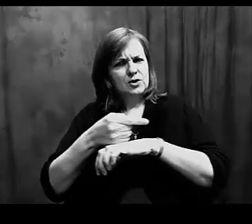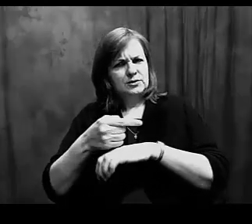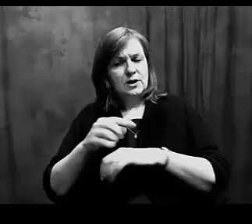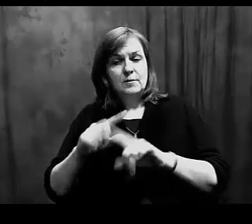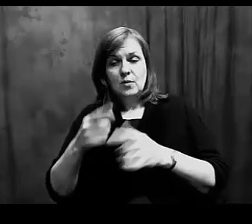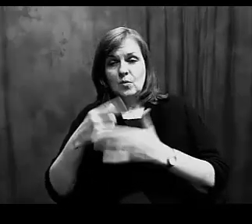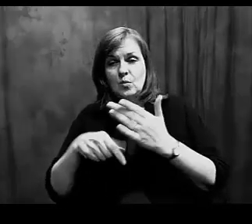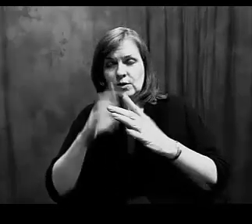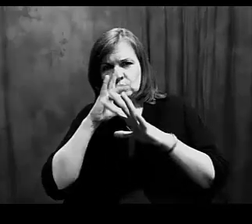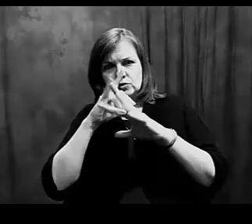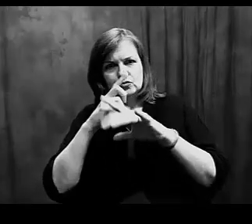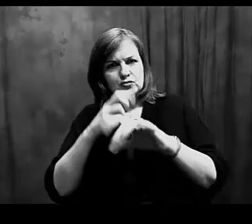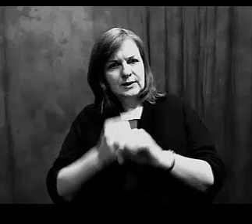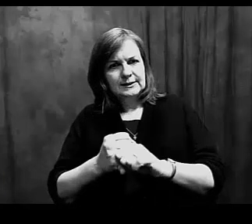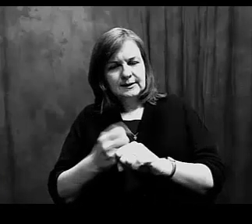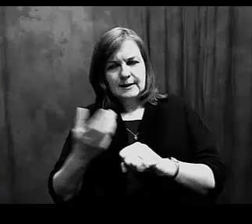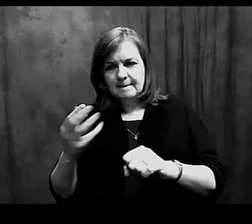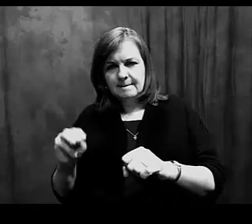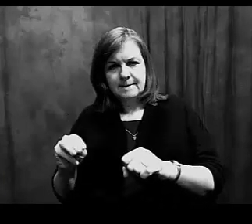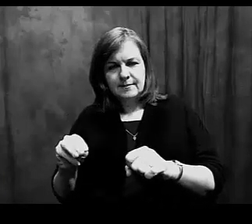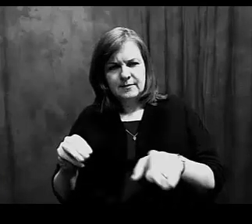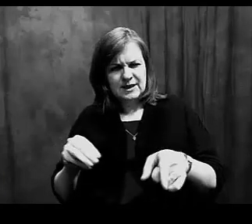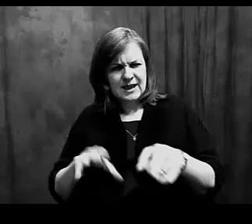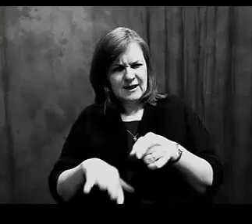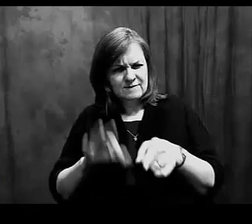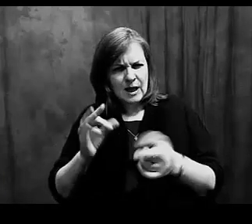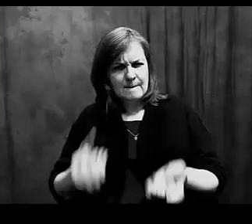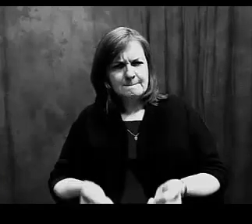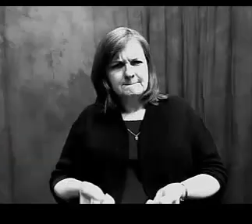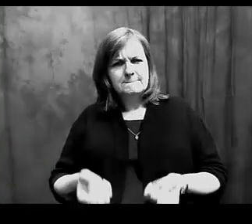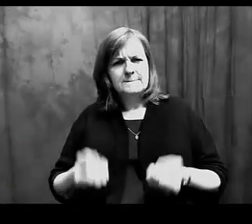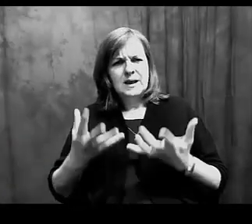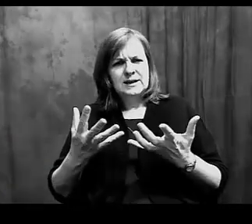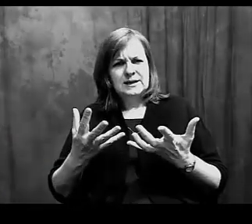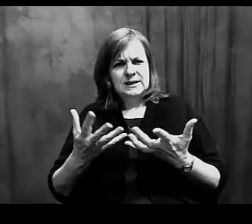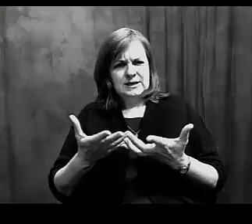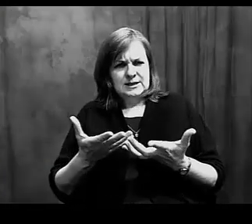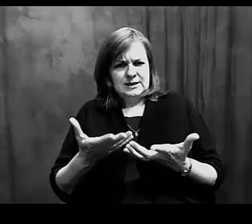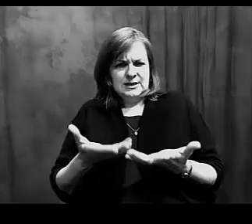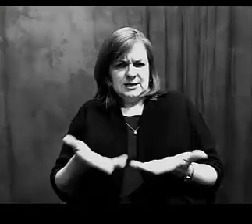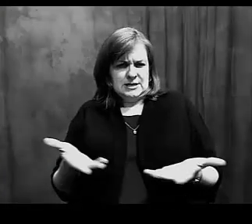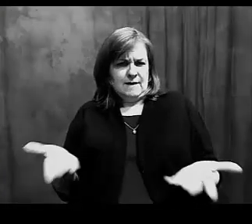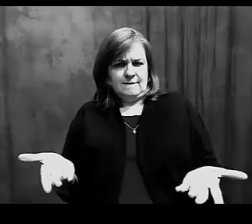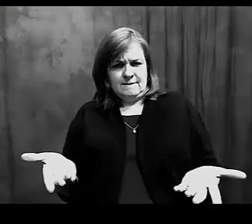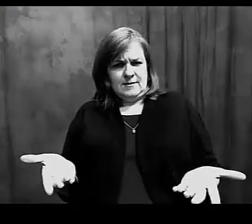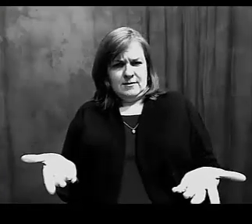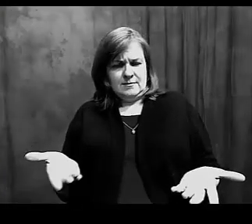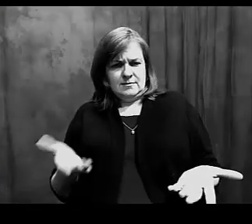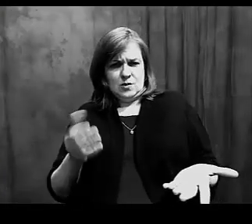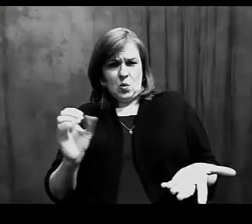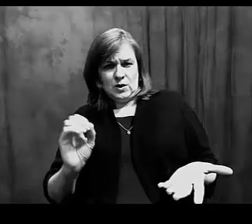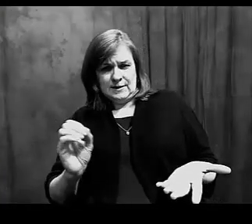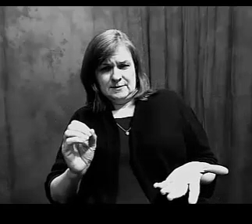but what intrigued Darwin most about this was he found a whole lot of stuff!